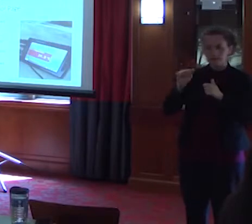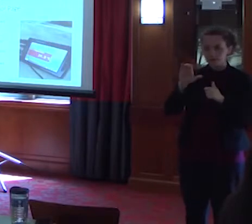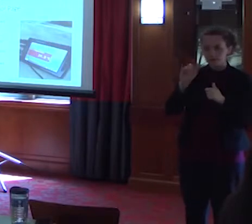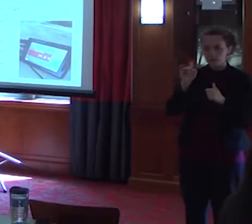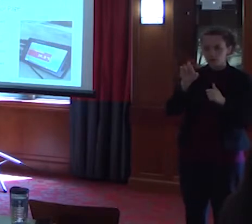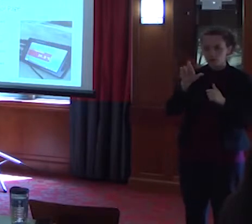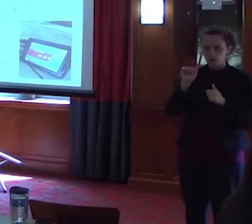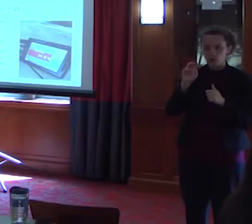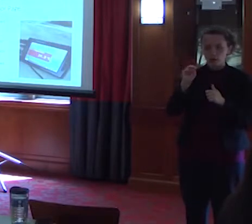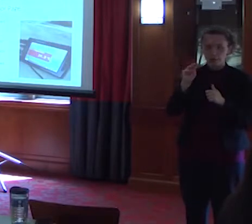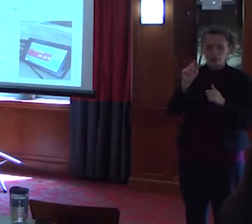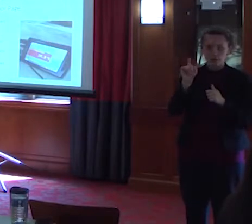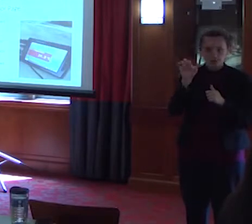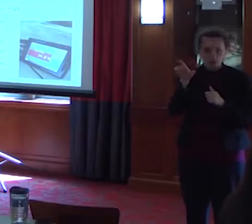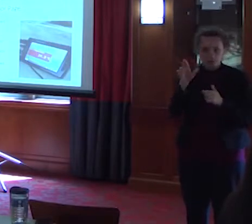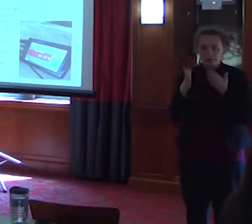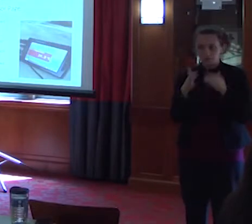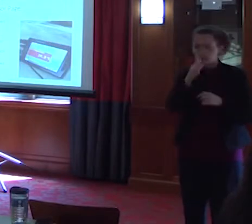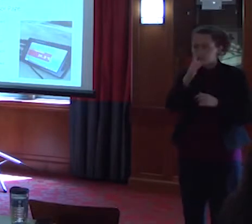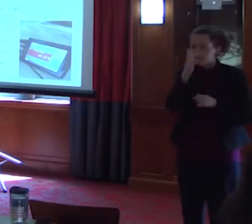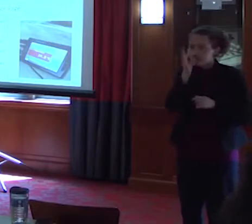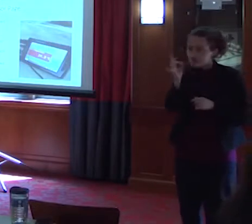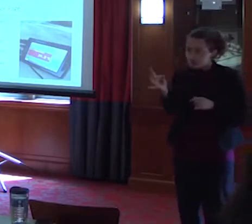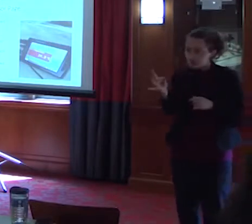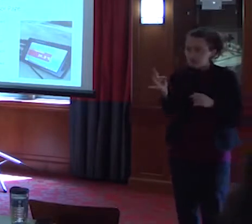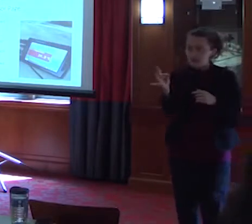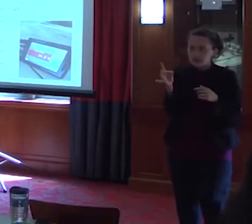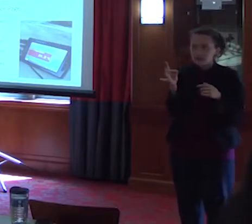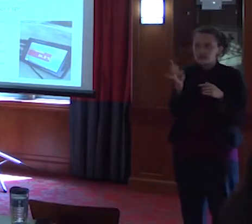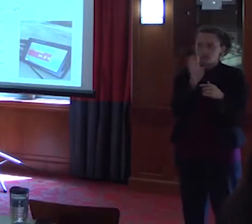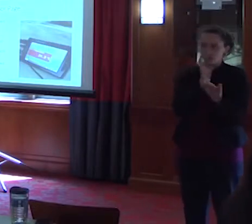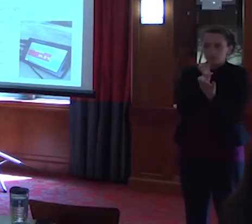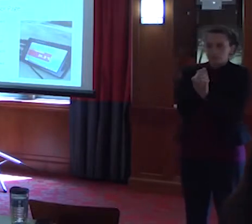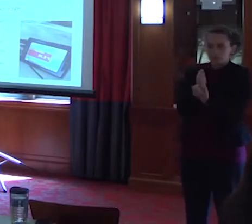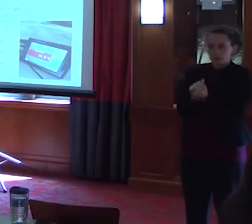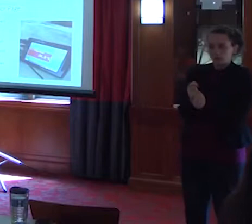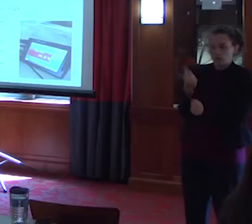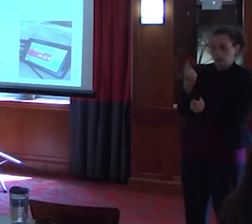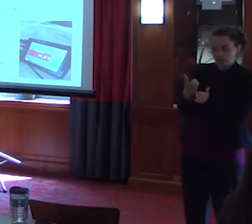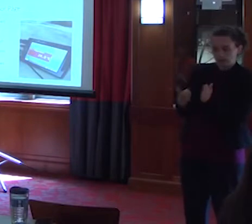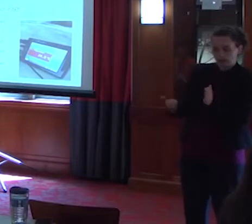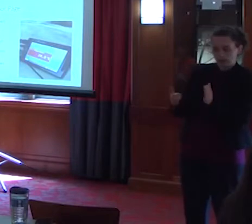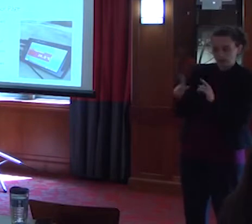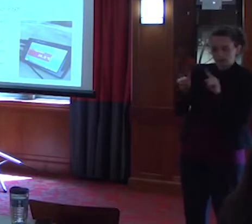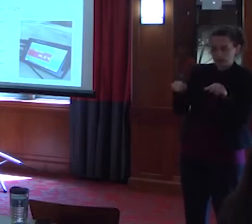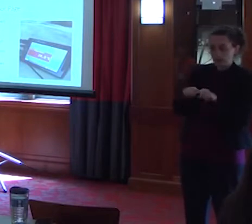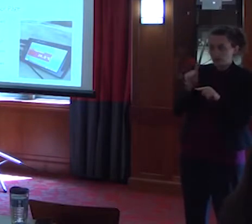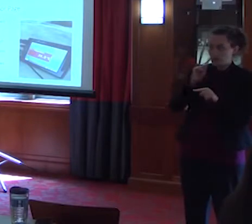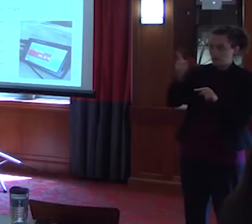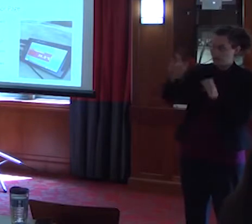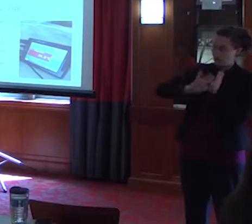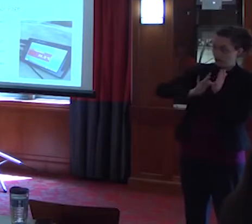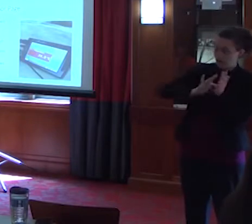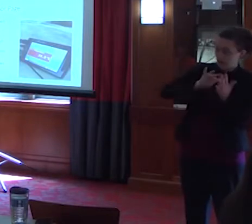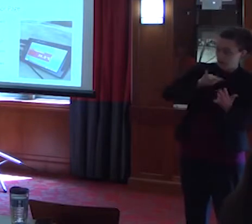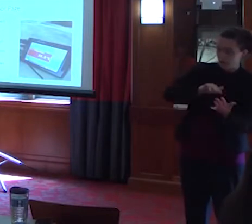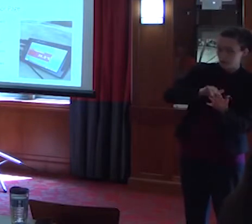Density grams per cubic centimeter, Melting point Kelvin,